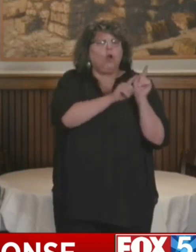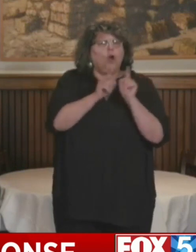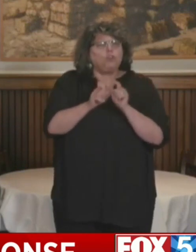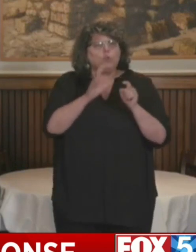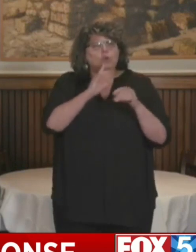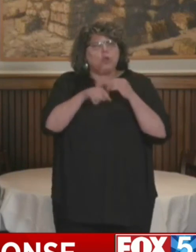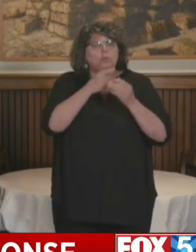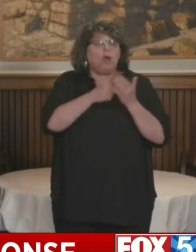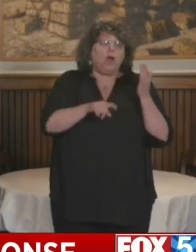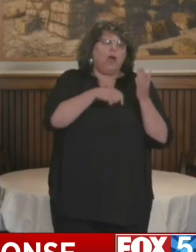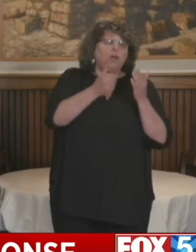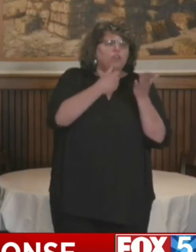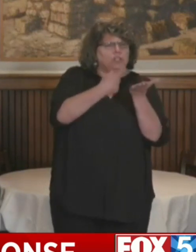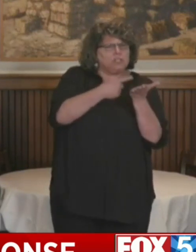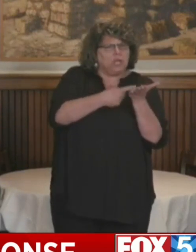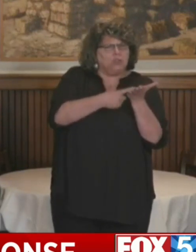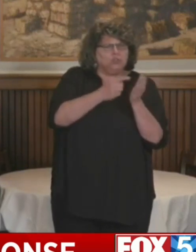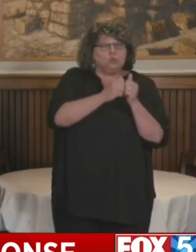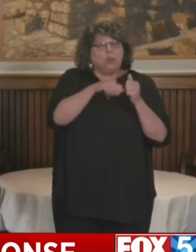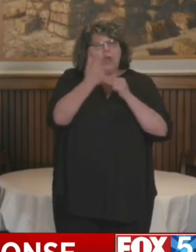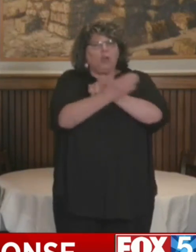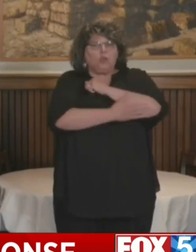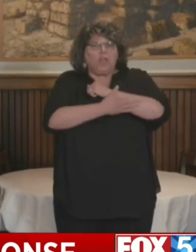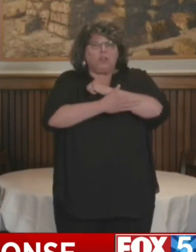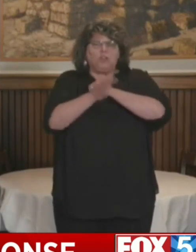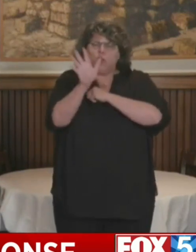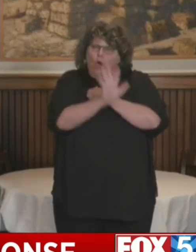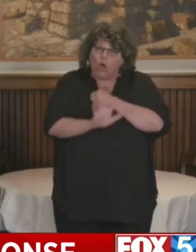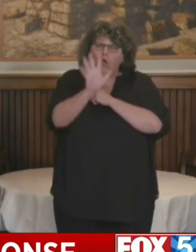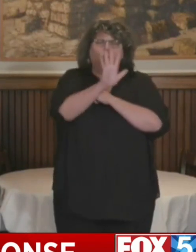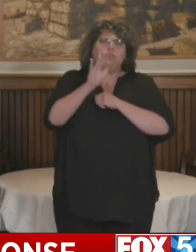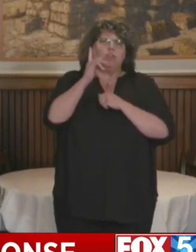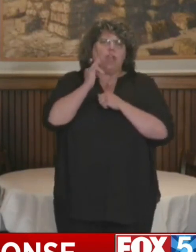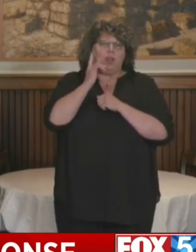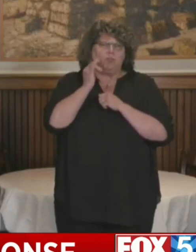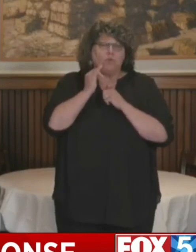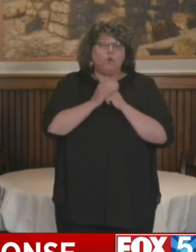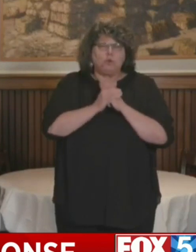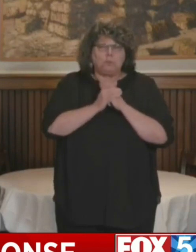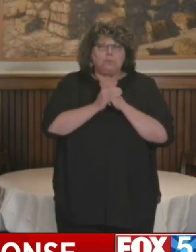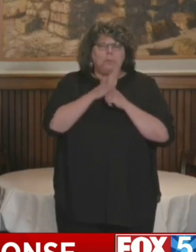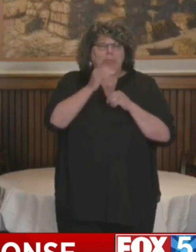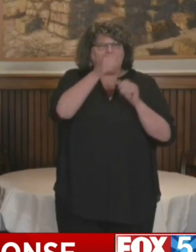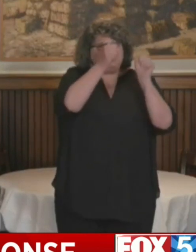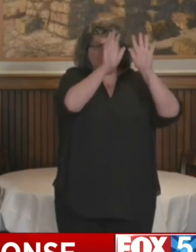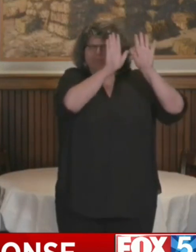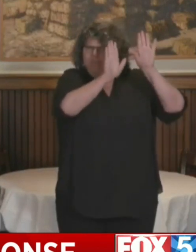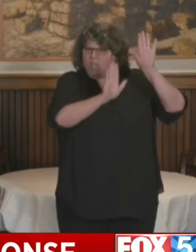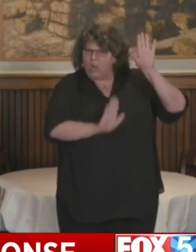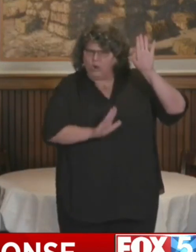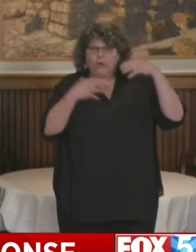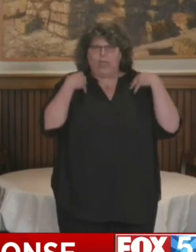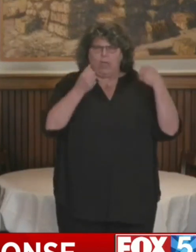SEARCH. AND THE LIKE. TODAY WE WANT TO UPDATE YOU NOT ONLY ON THAT PROGRESS BUT ALSO UPDATE YOU ON THE CONVERSATIONS WE'VE BEEN HAVING WITH OTHER